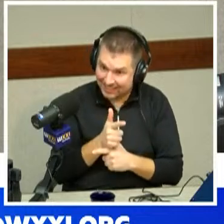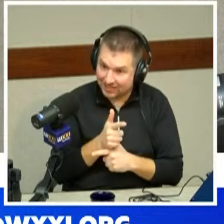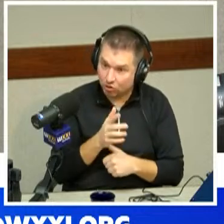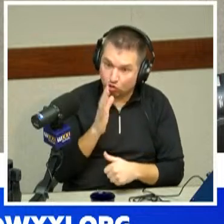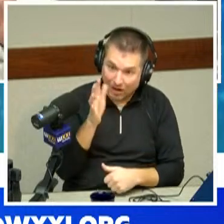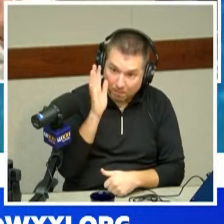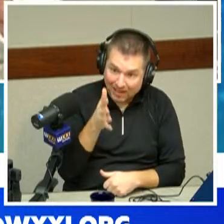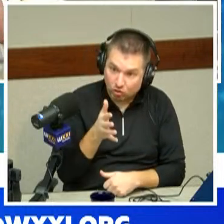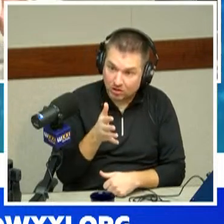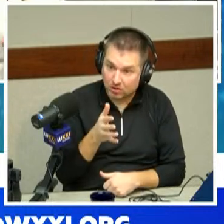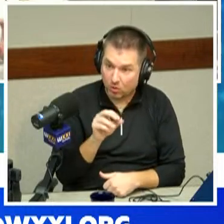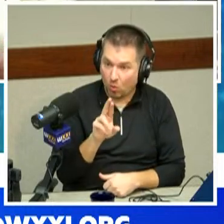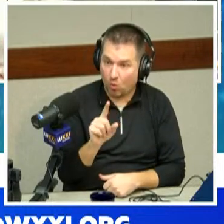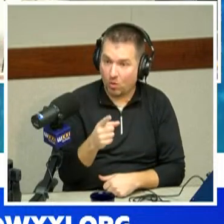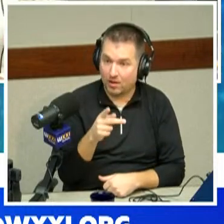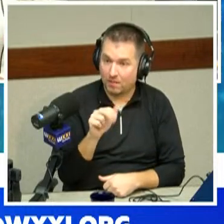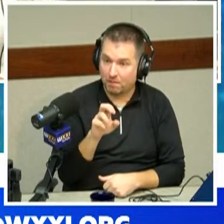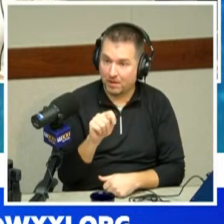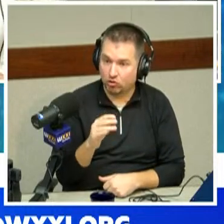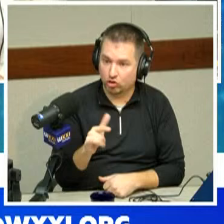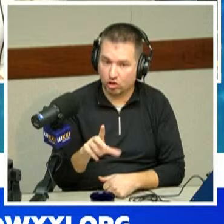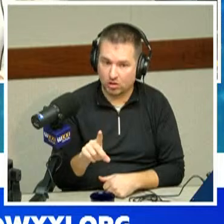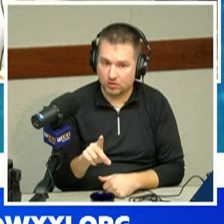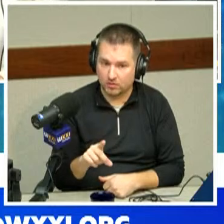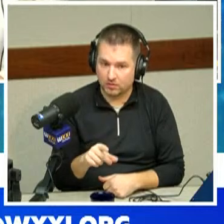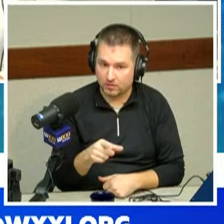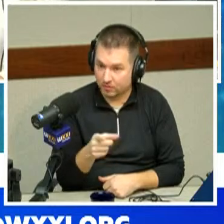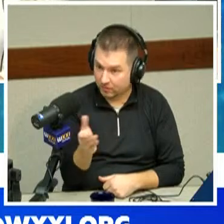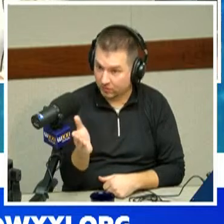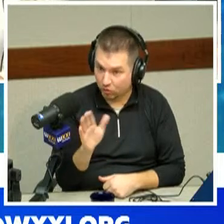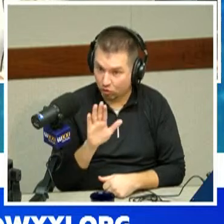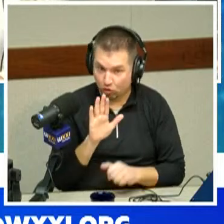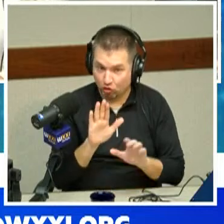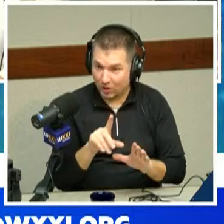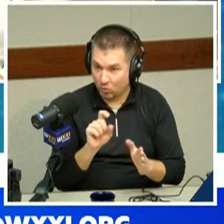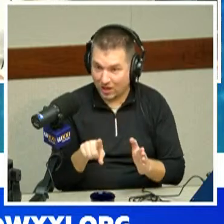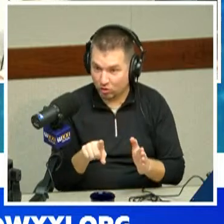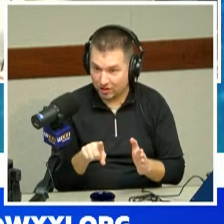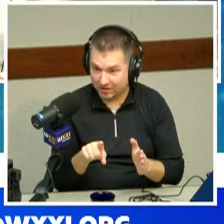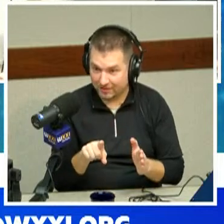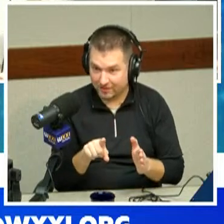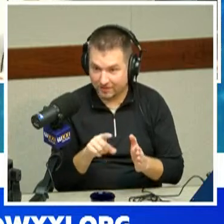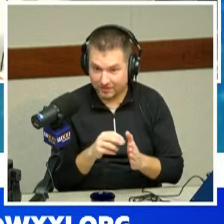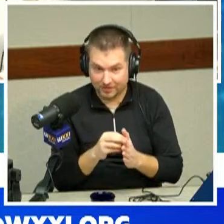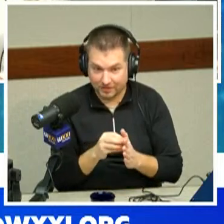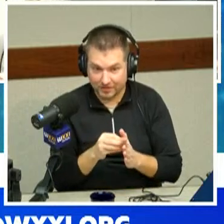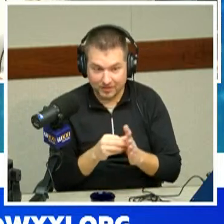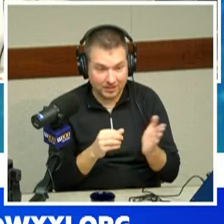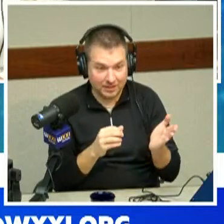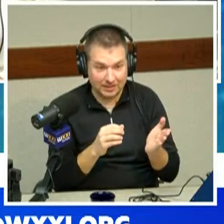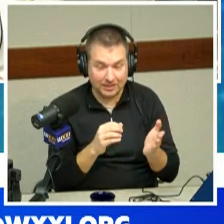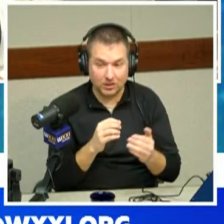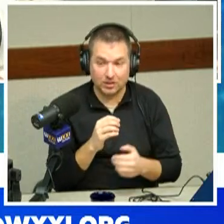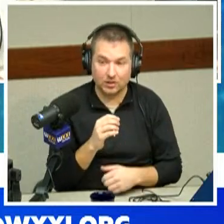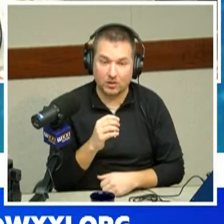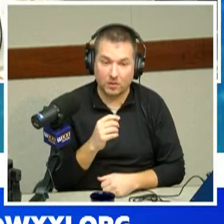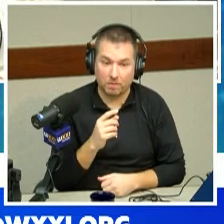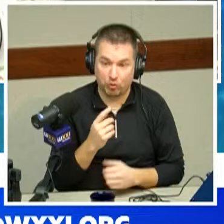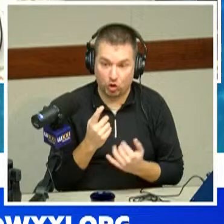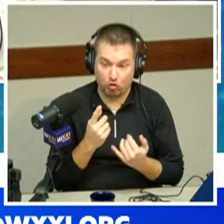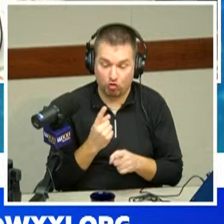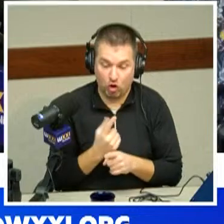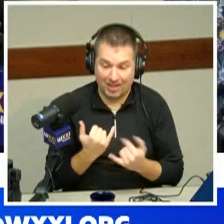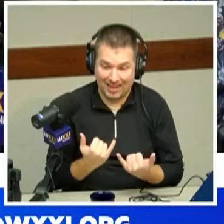or is it just strictly parent child at this point that's a great question so right now the the two